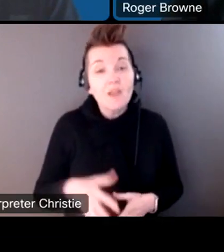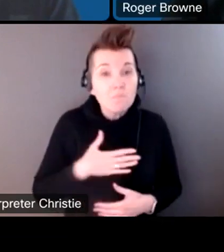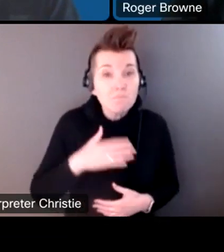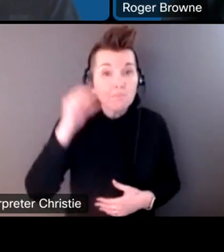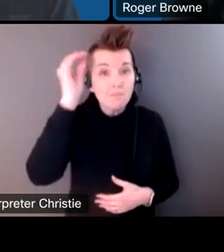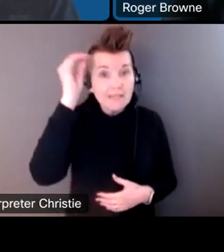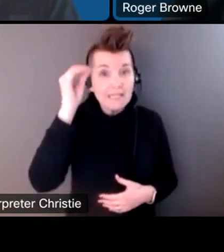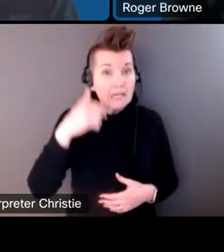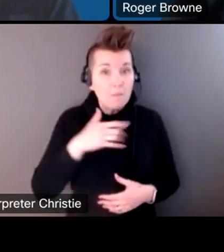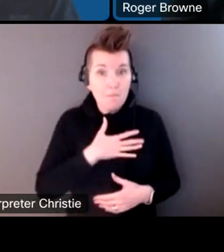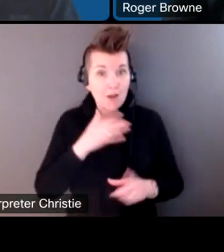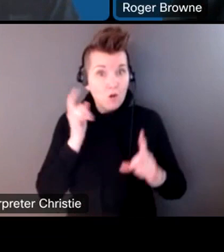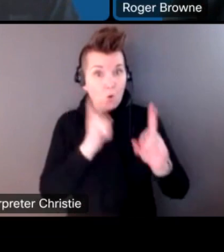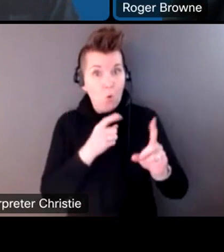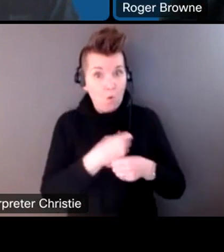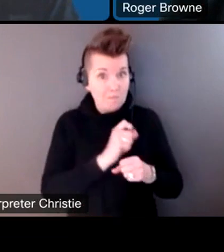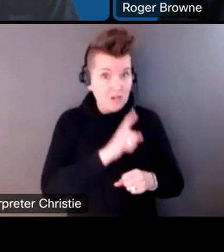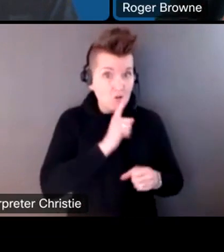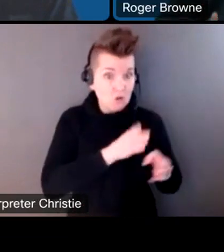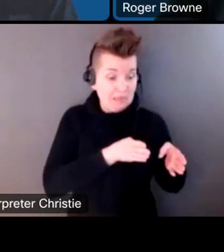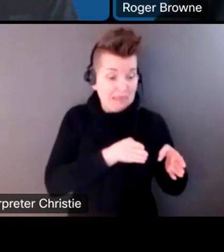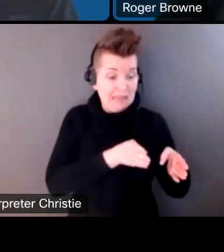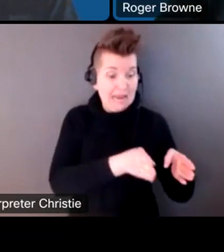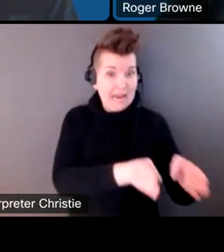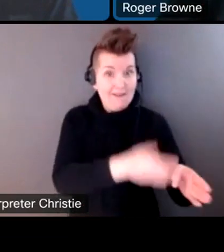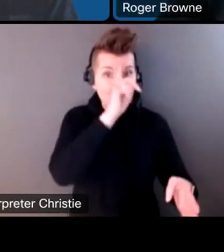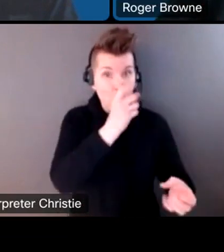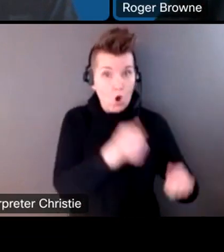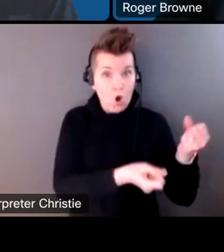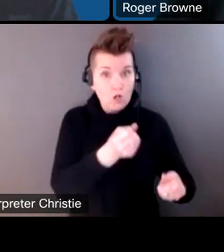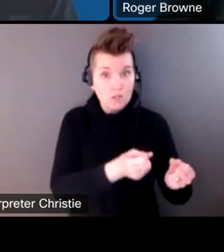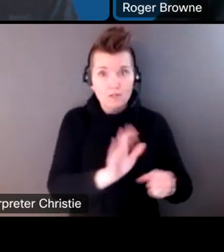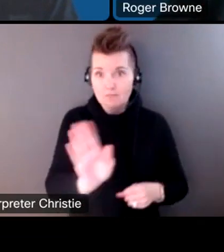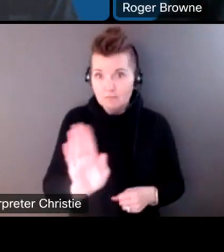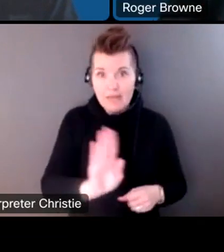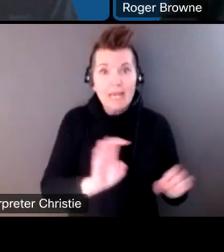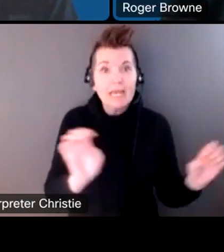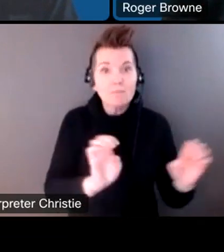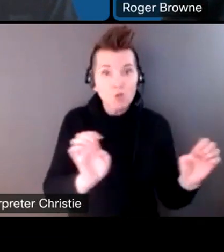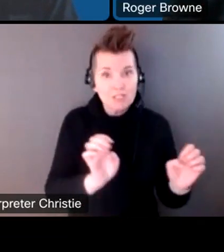This is about making sure we have a lane for emergency vehicles and for transit.